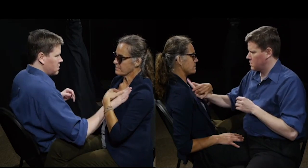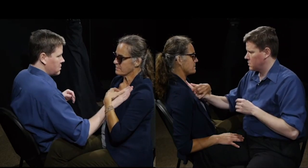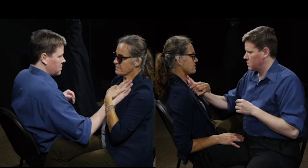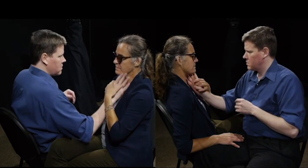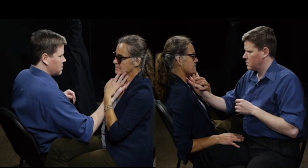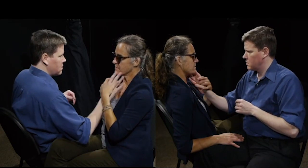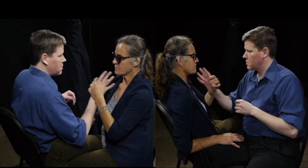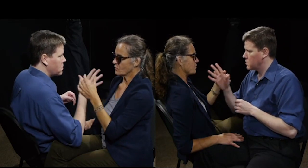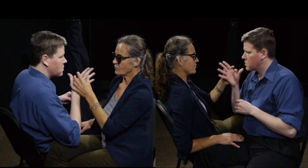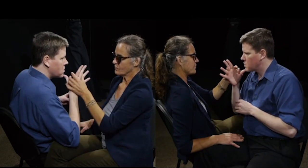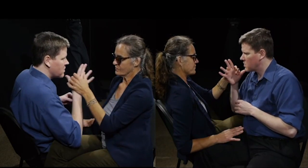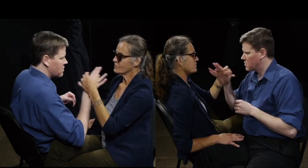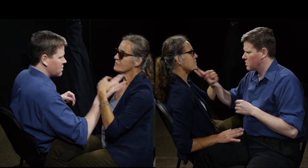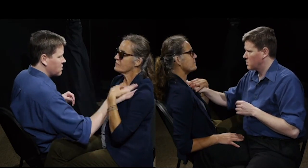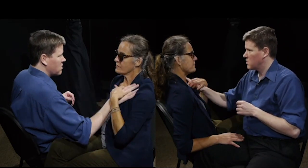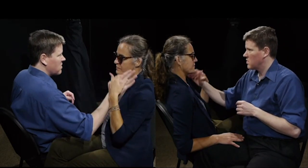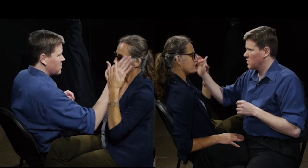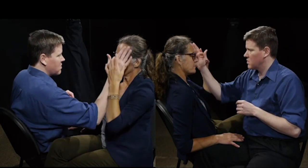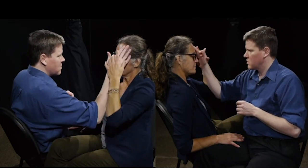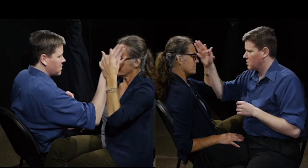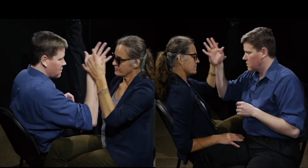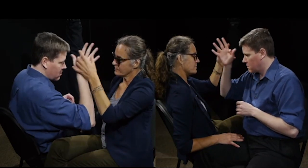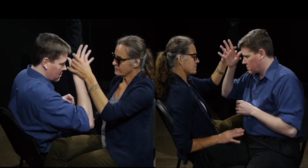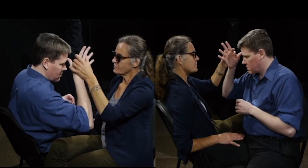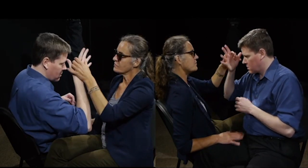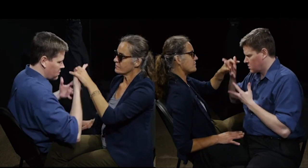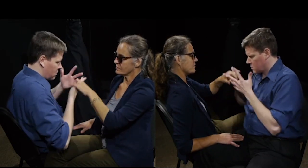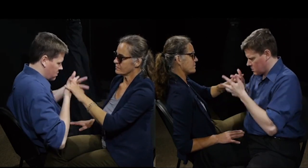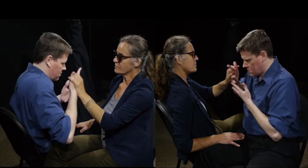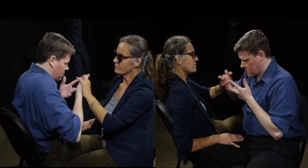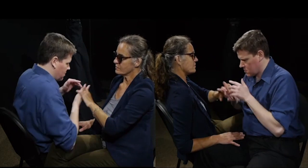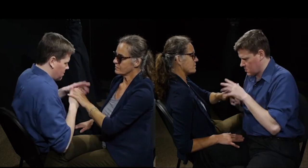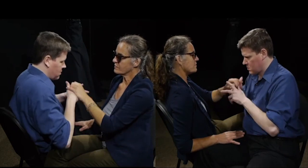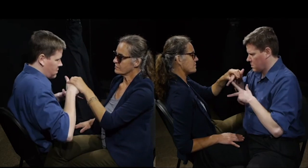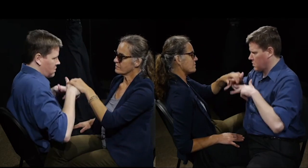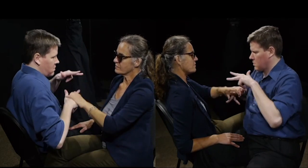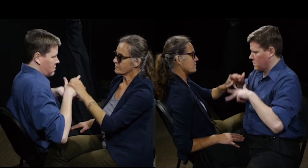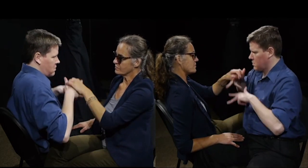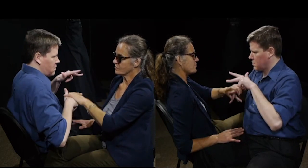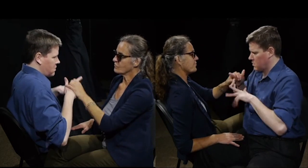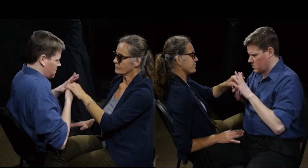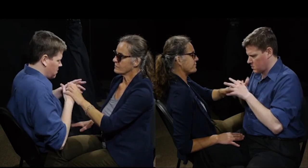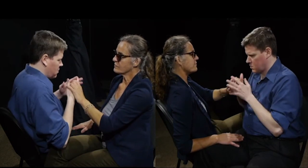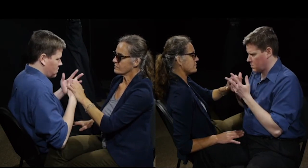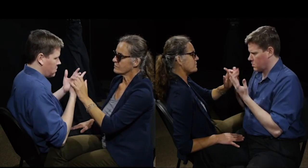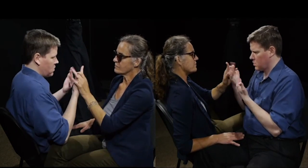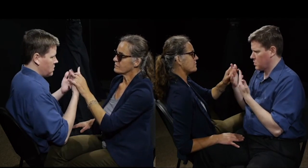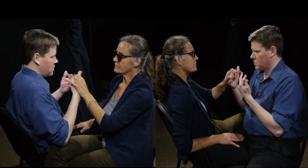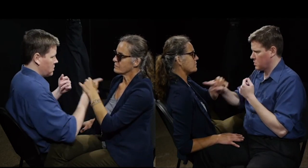for borrowing words like that into Protactile. You touch the listener's shoulder and then specify the location,